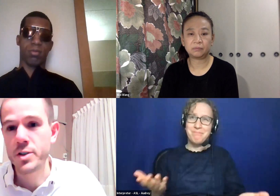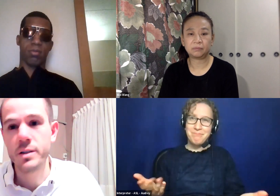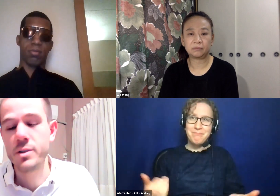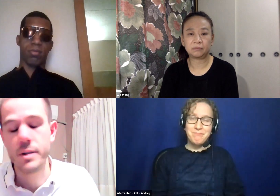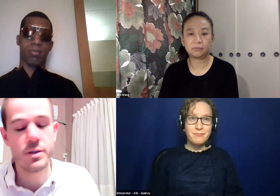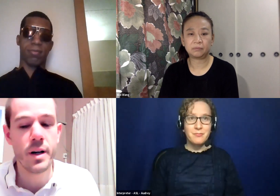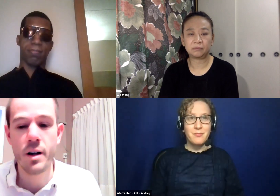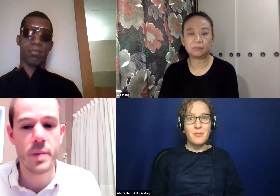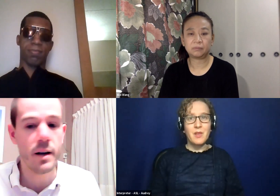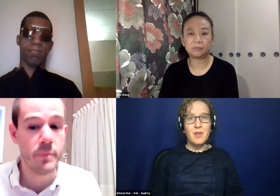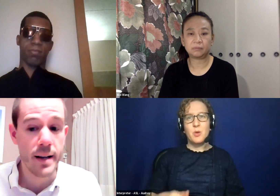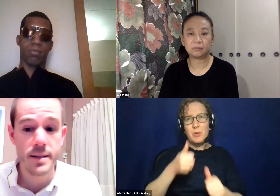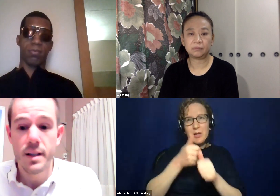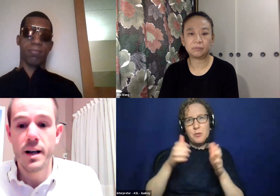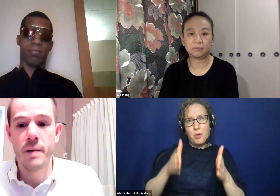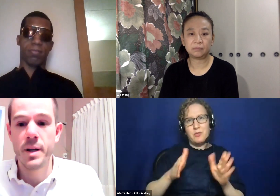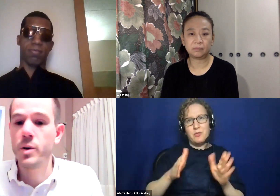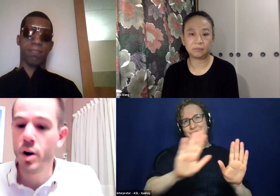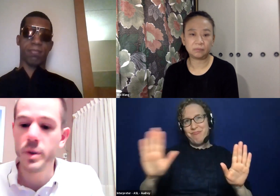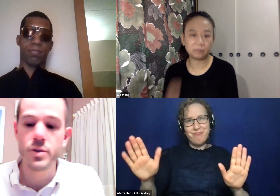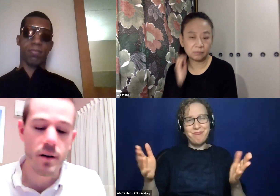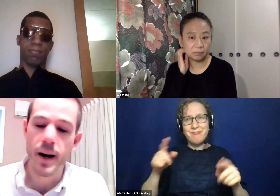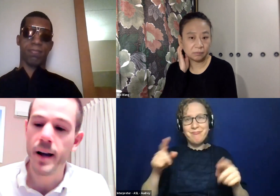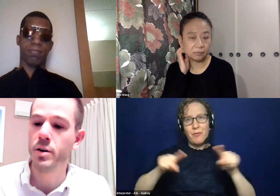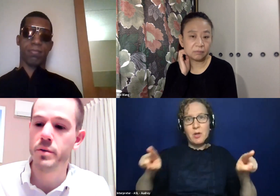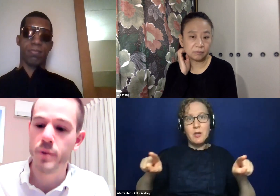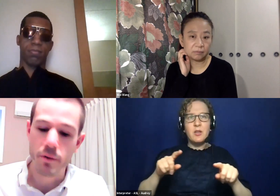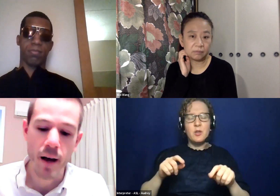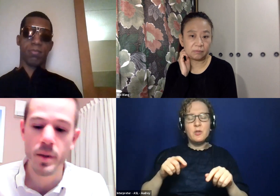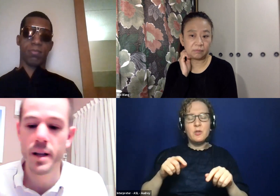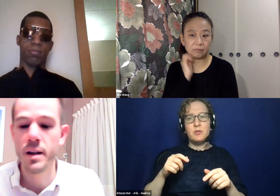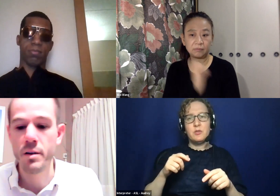on the person so there's really not big advice but you can always try to find through your family,